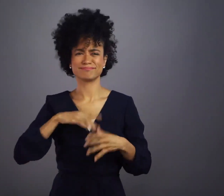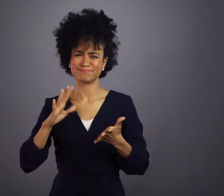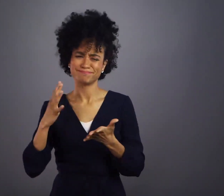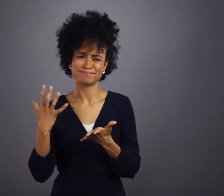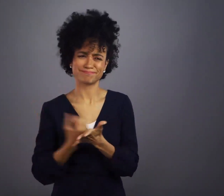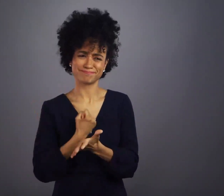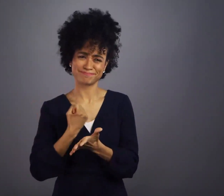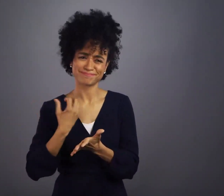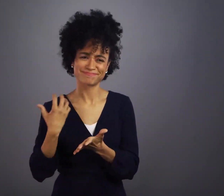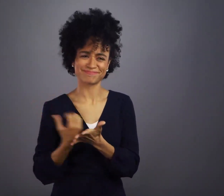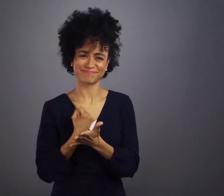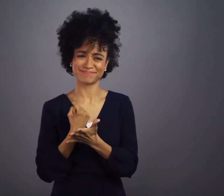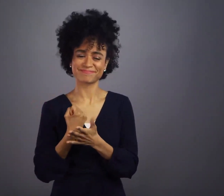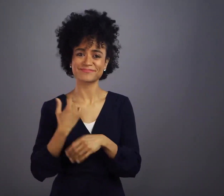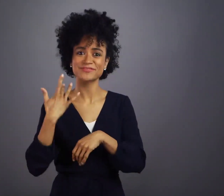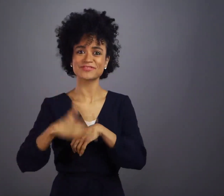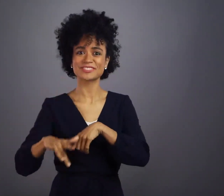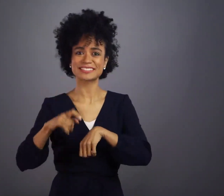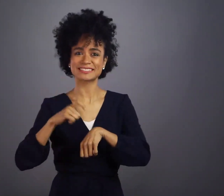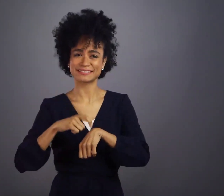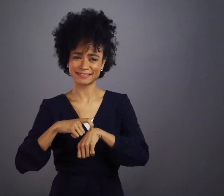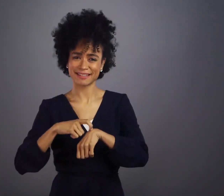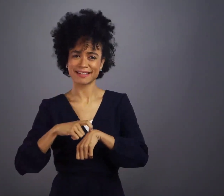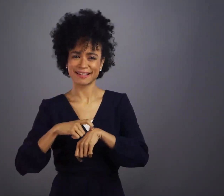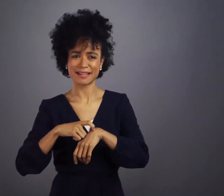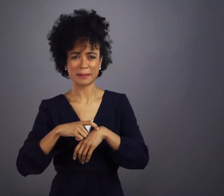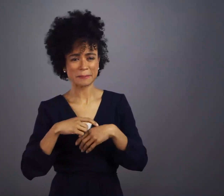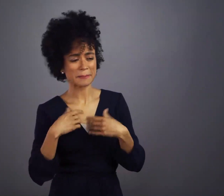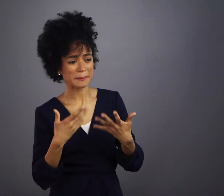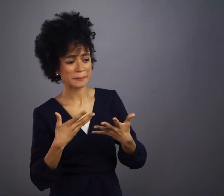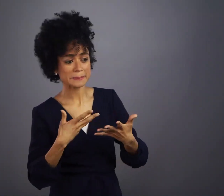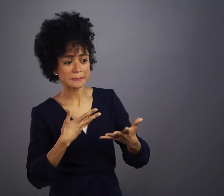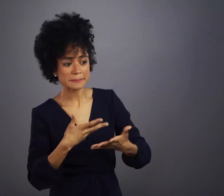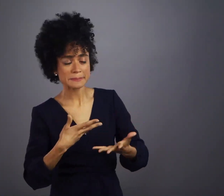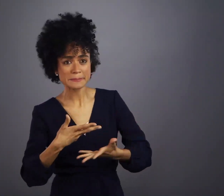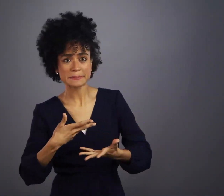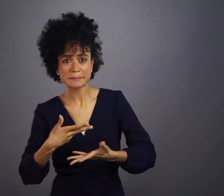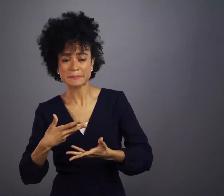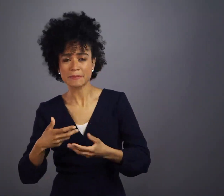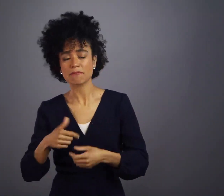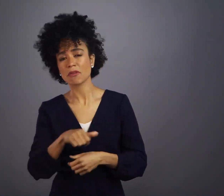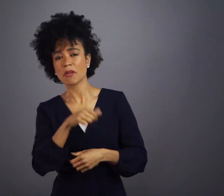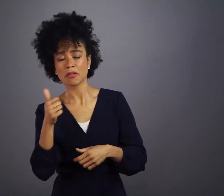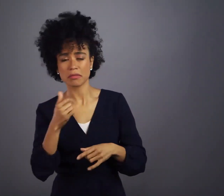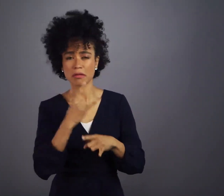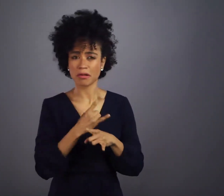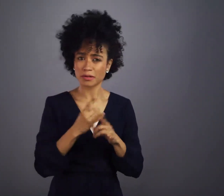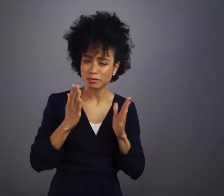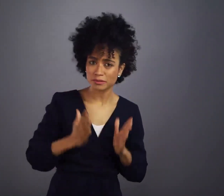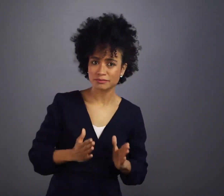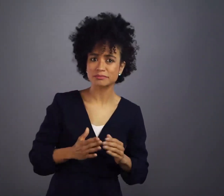All of us spend much of our spare time in the sort of effort which we are going to describe.